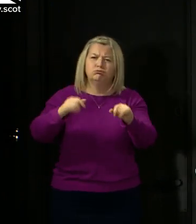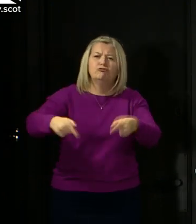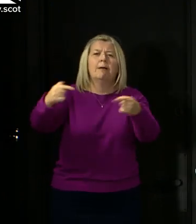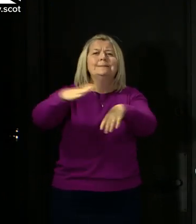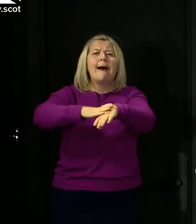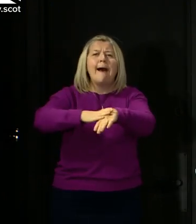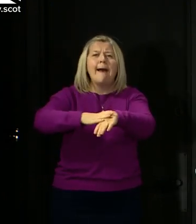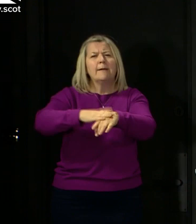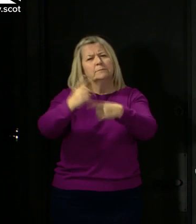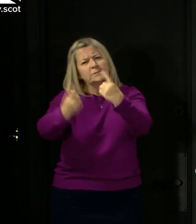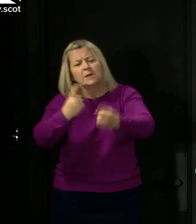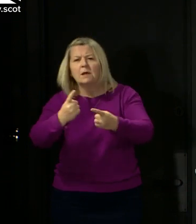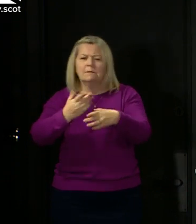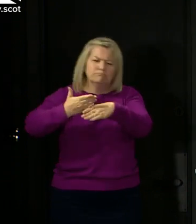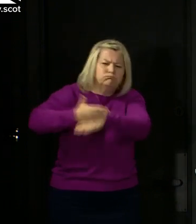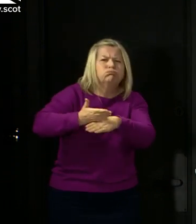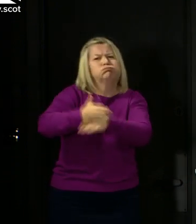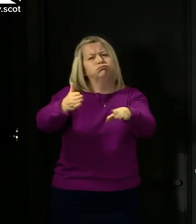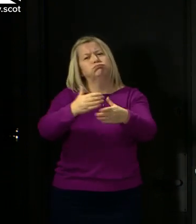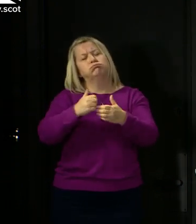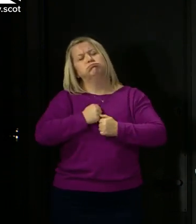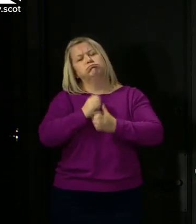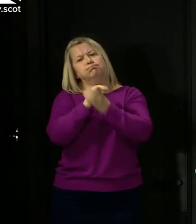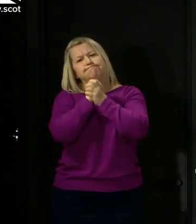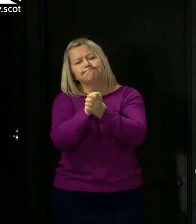of us owe you a huge debt of gratitude.